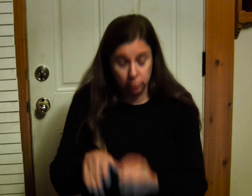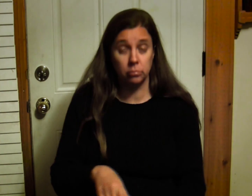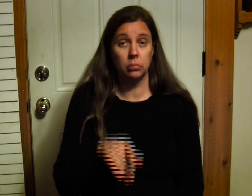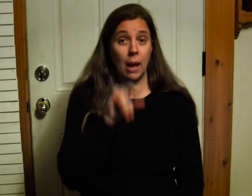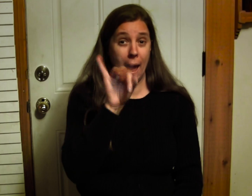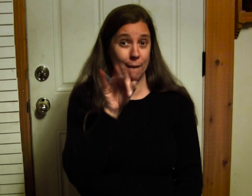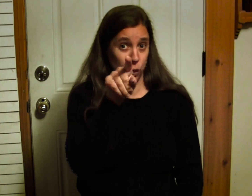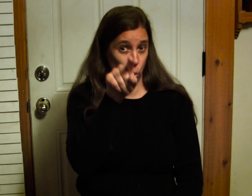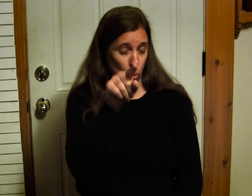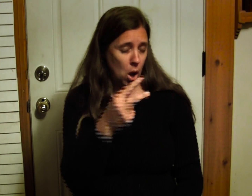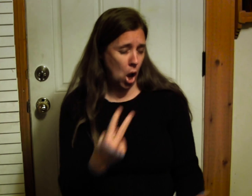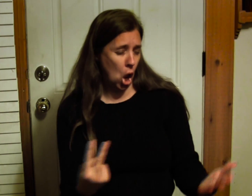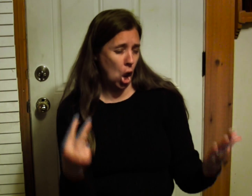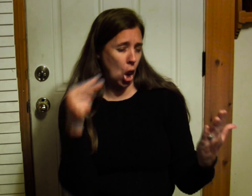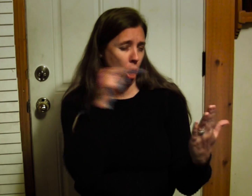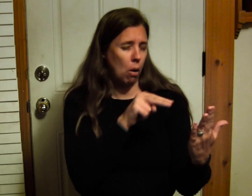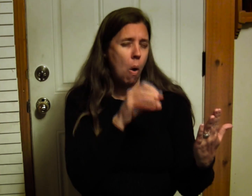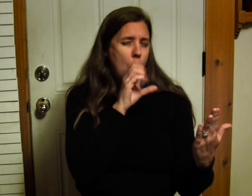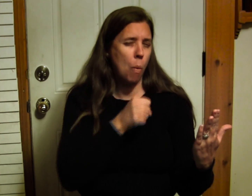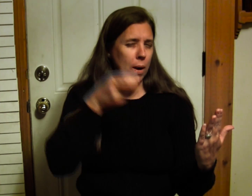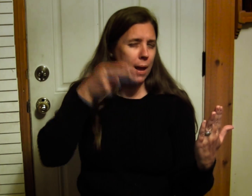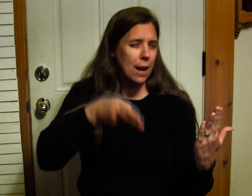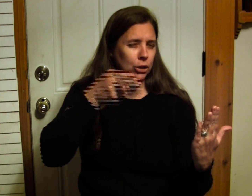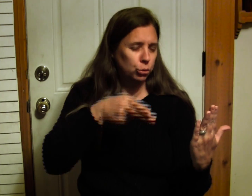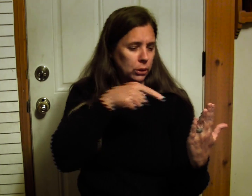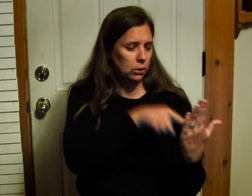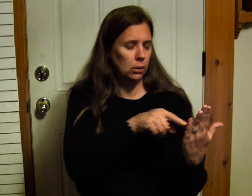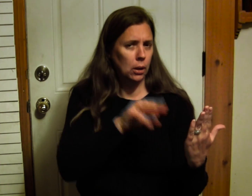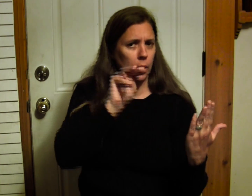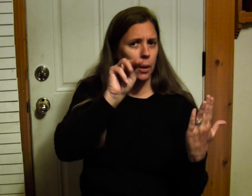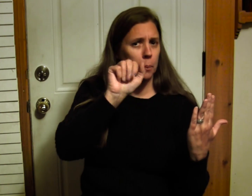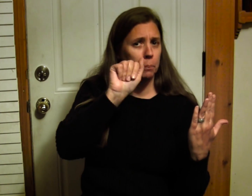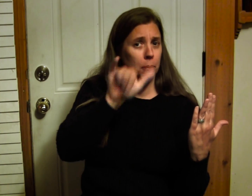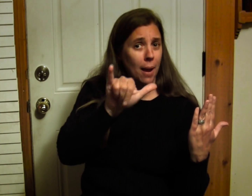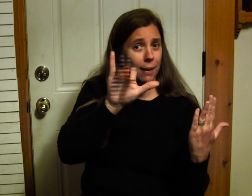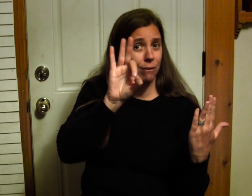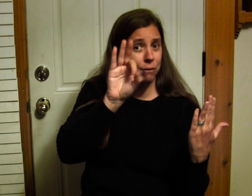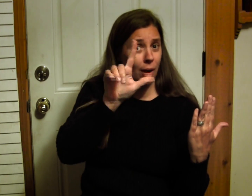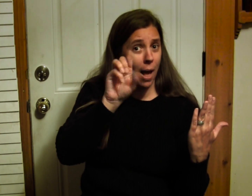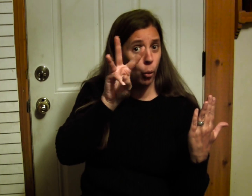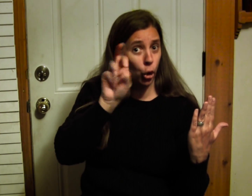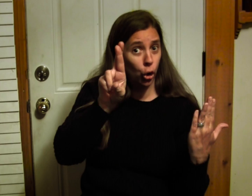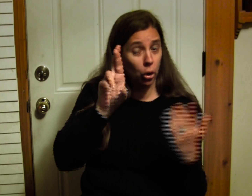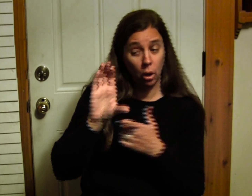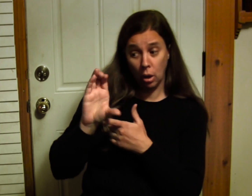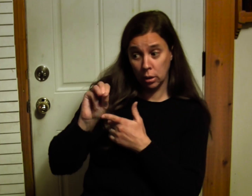So here’s what’s interesting… If you look at the old historical papers,